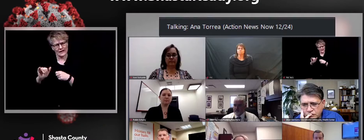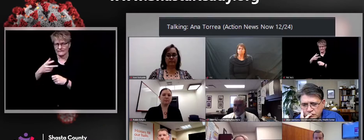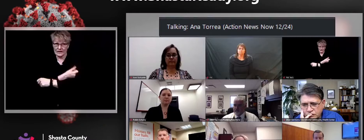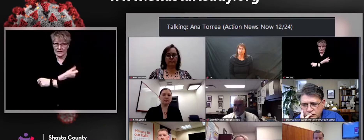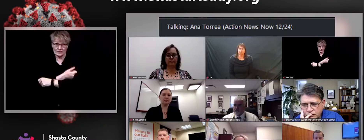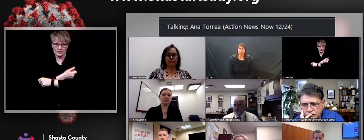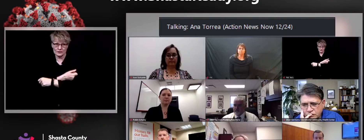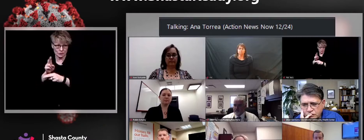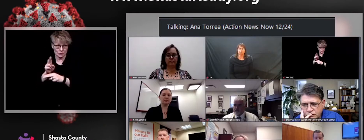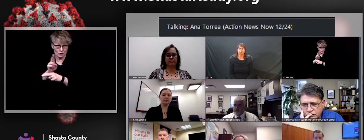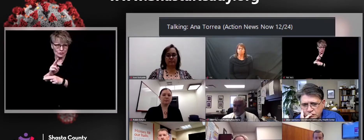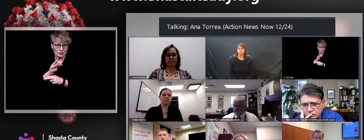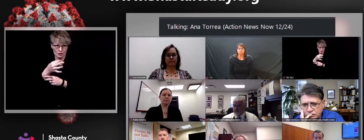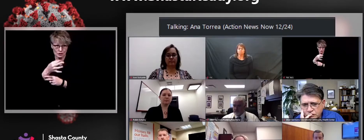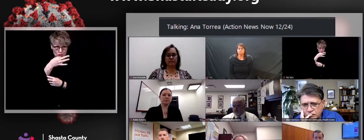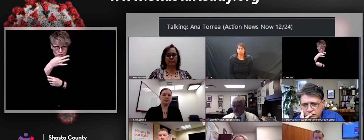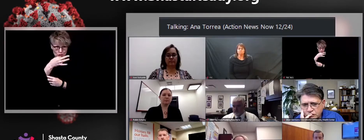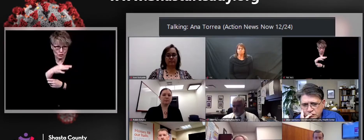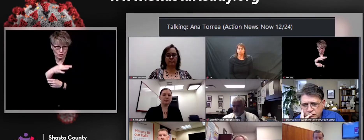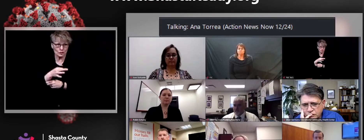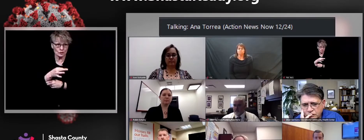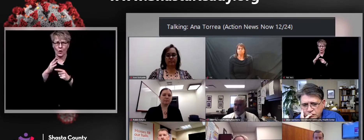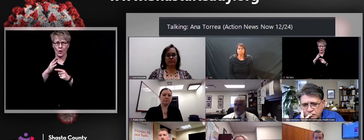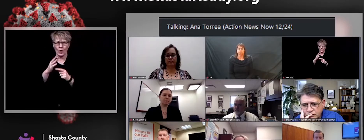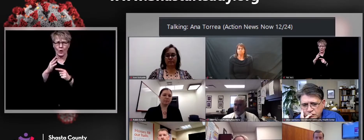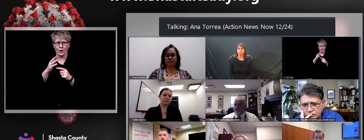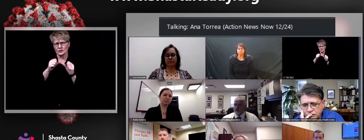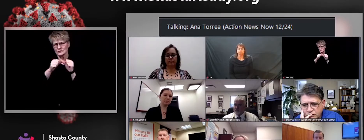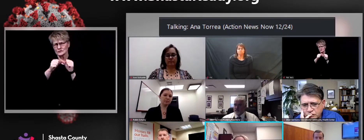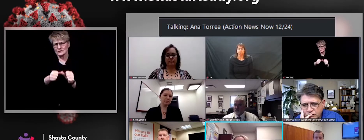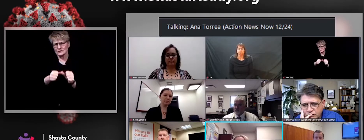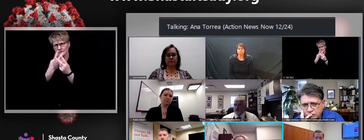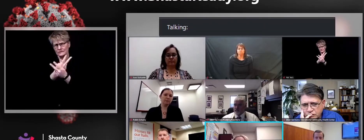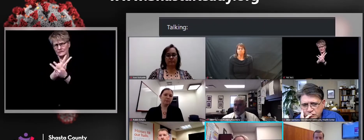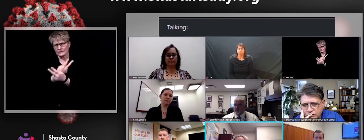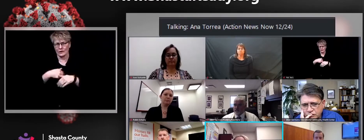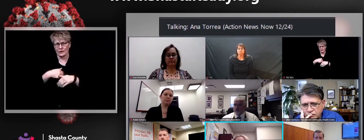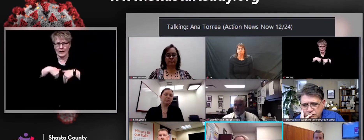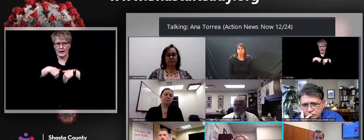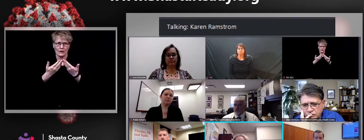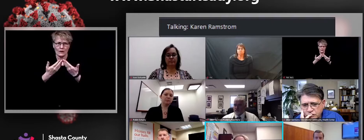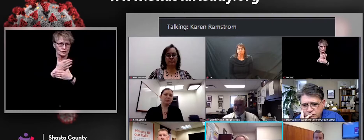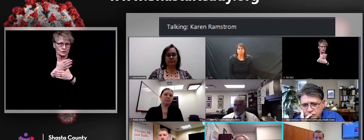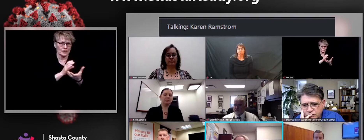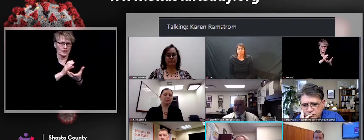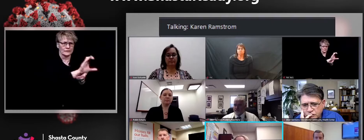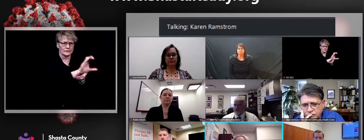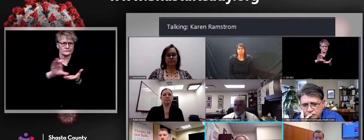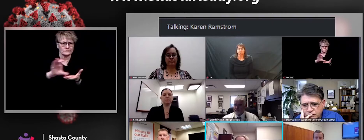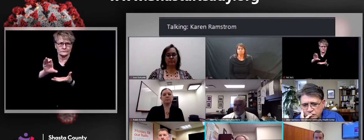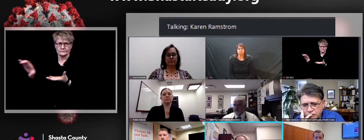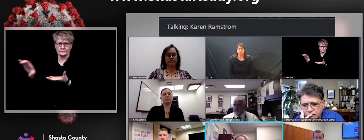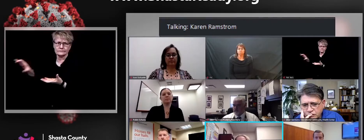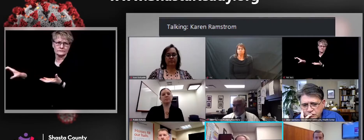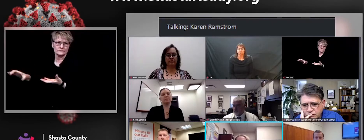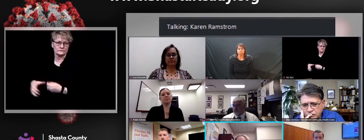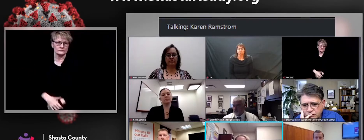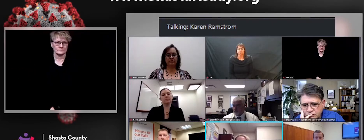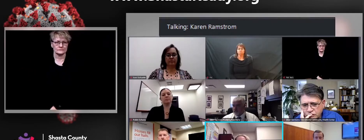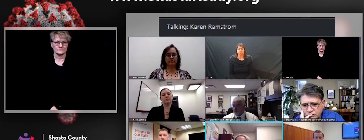figuring out how you're going to distribute them? Yeah, thanks, Ana. We've made some decisions,